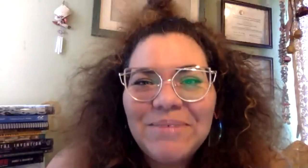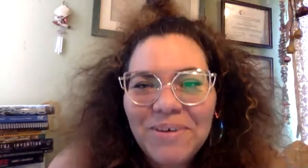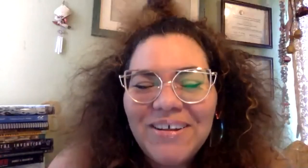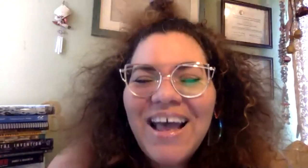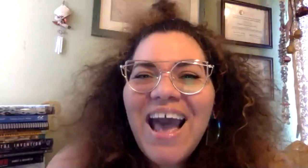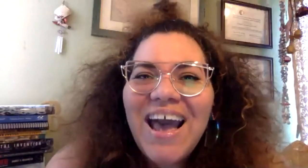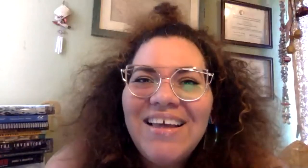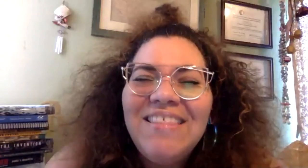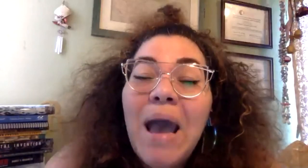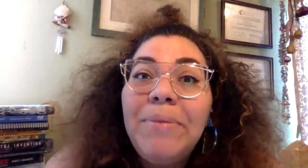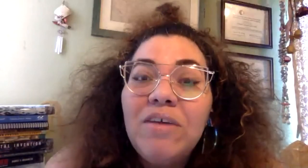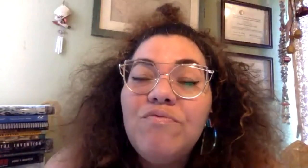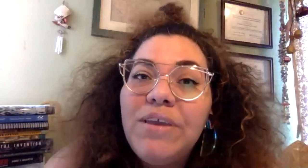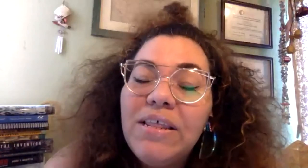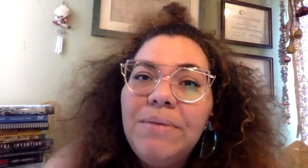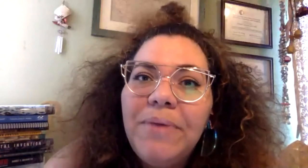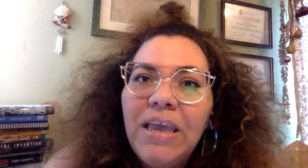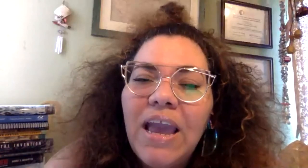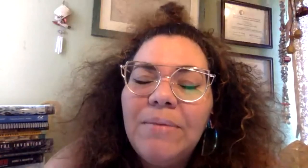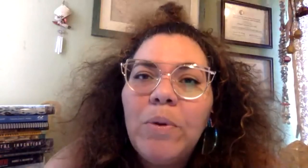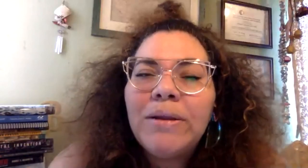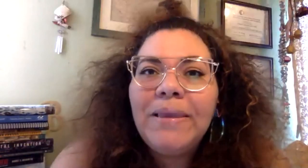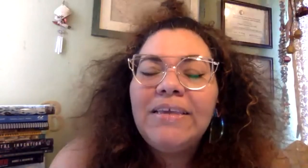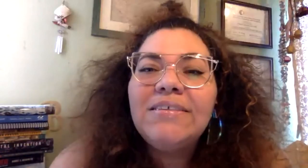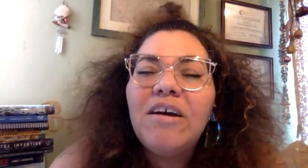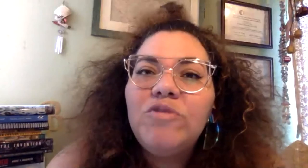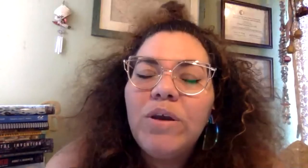and that being a really big and important piece of doing work